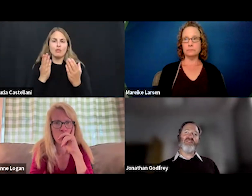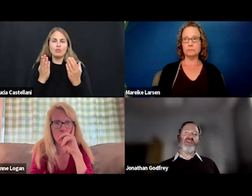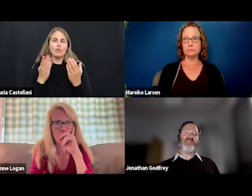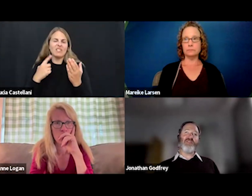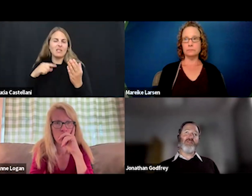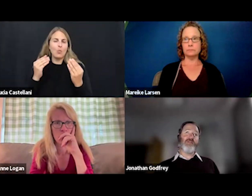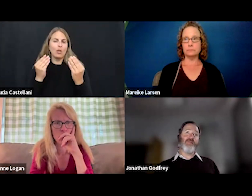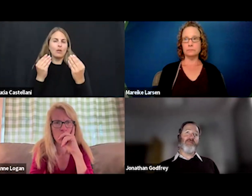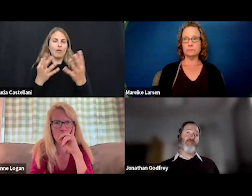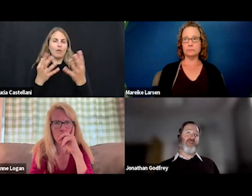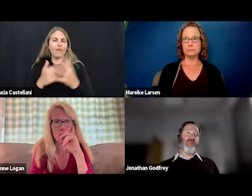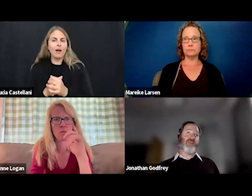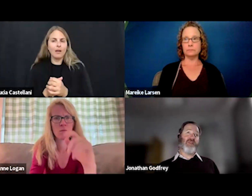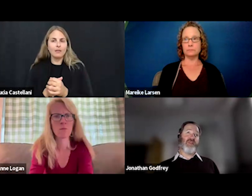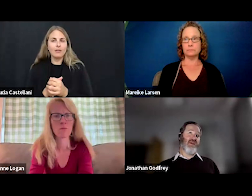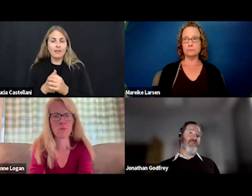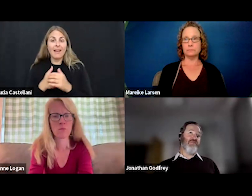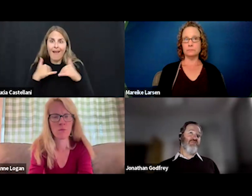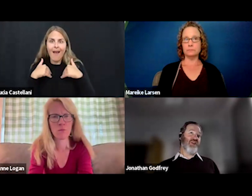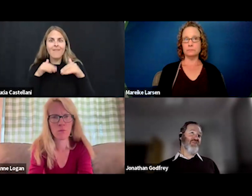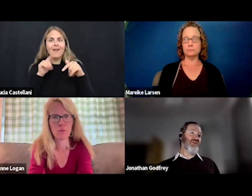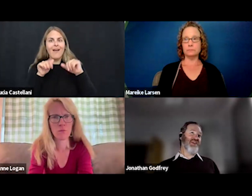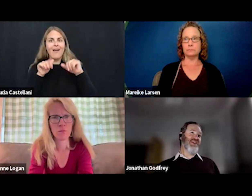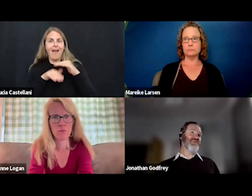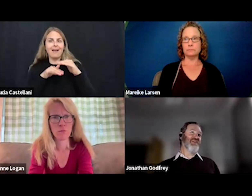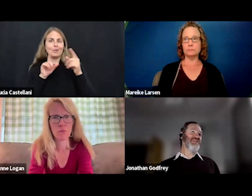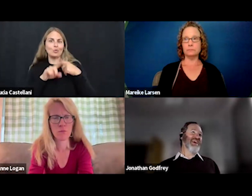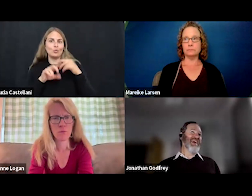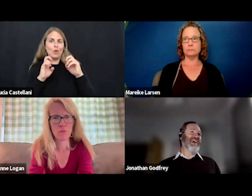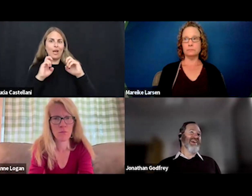education. One small detail.